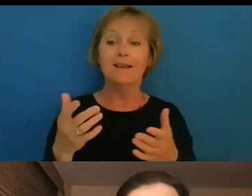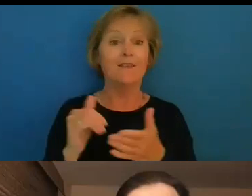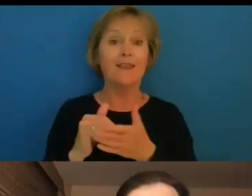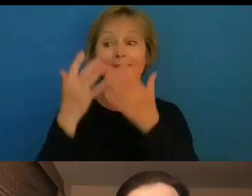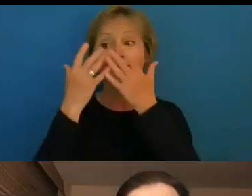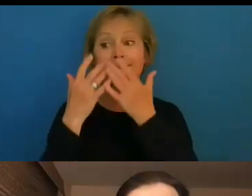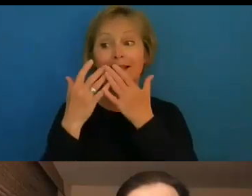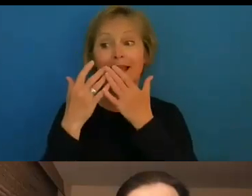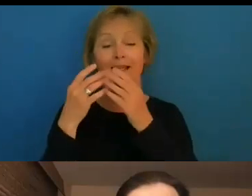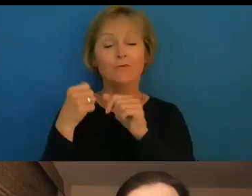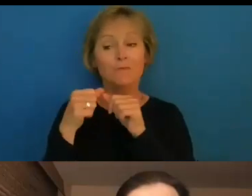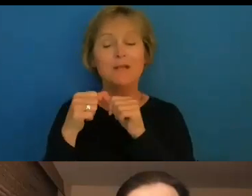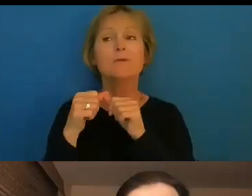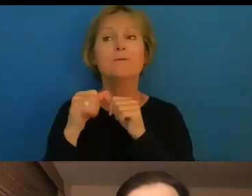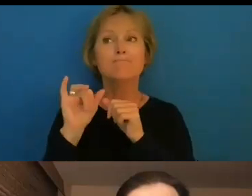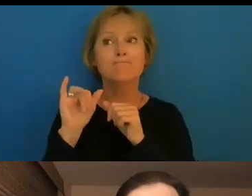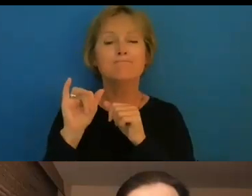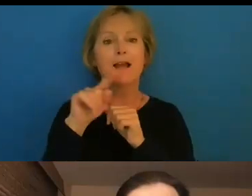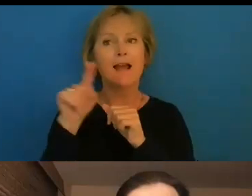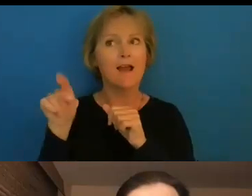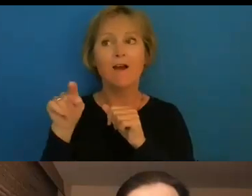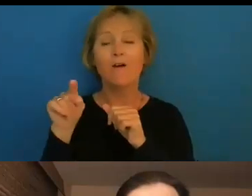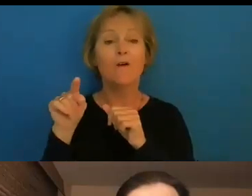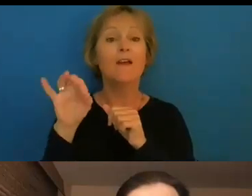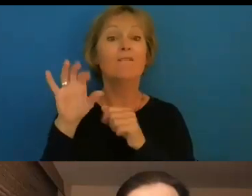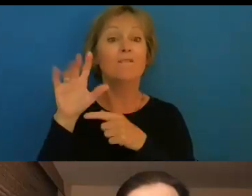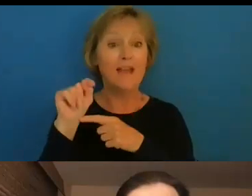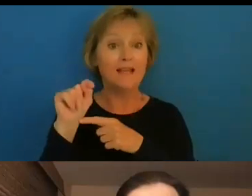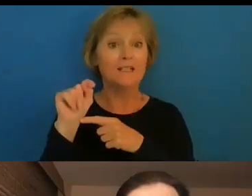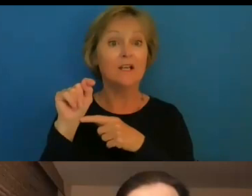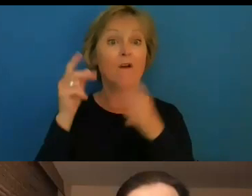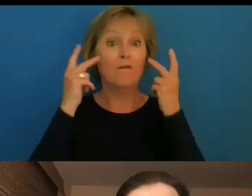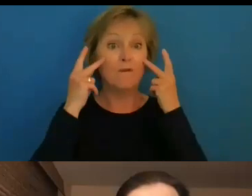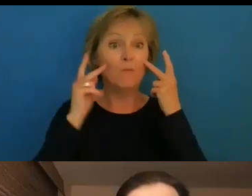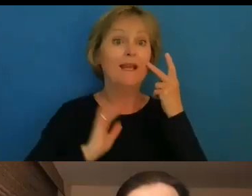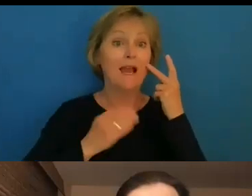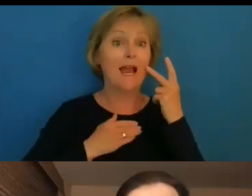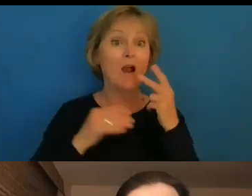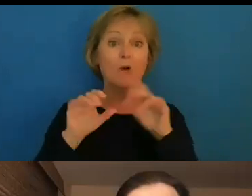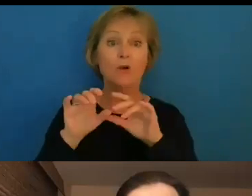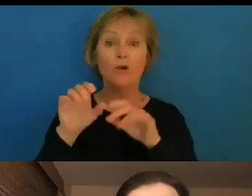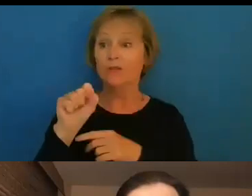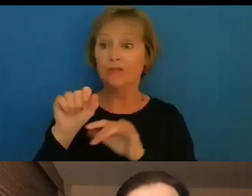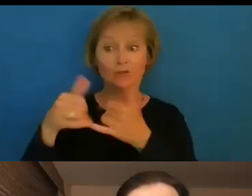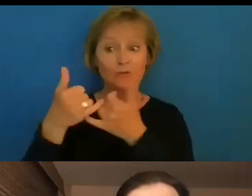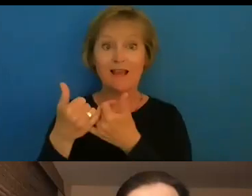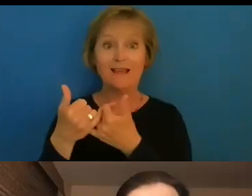sad reminder of how fatphobic our society is. To the point of irrationality, because that's the last thing,